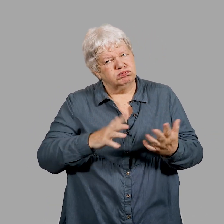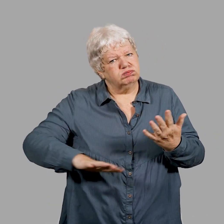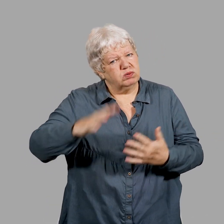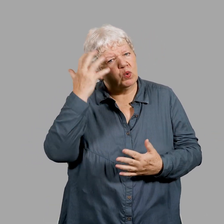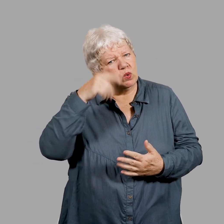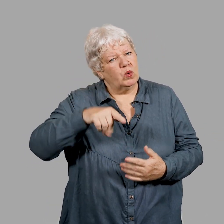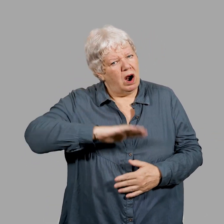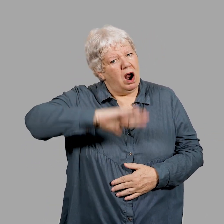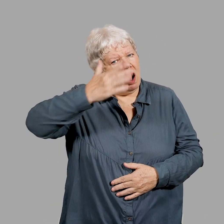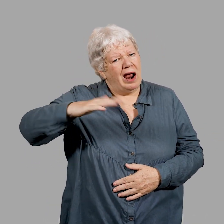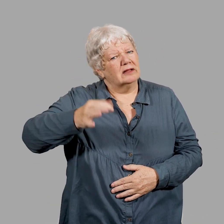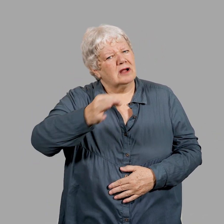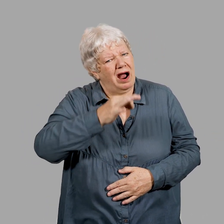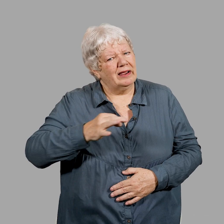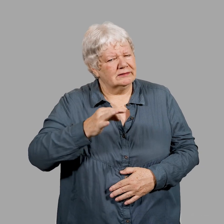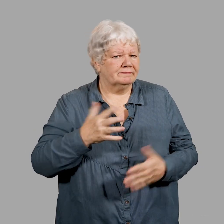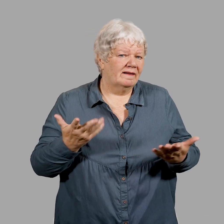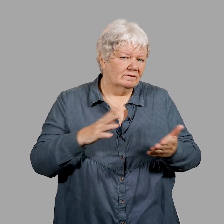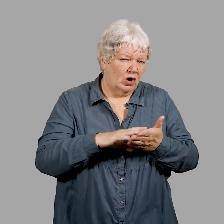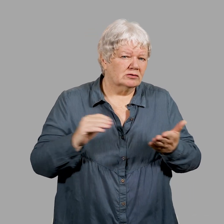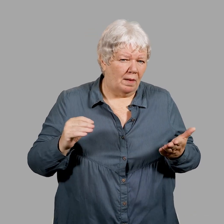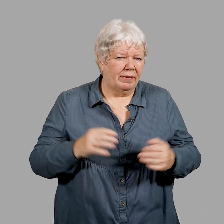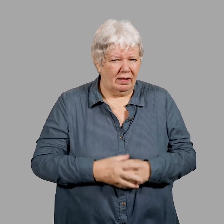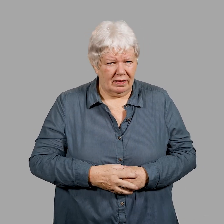particularly in the Highlands and Islands, including: